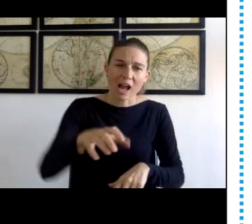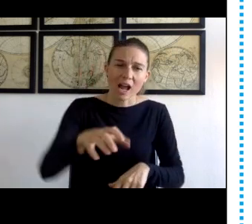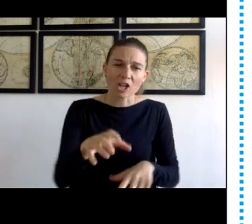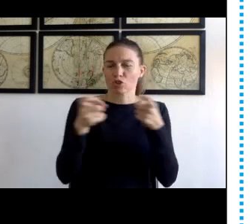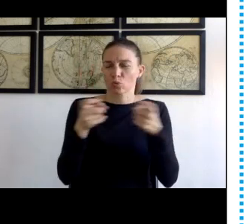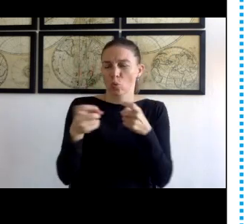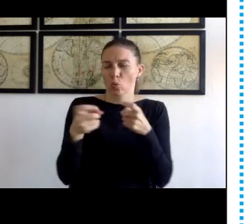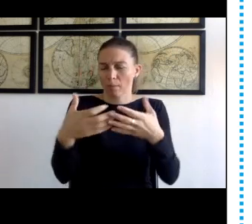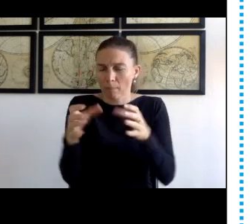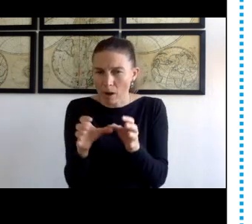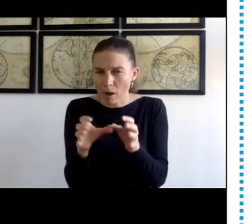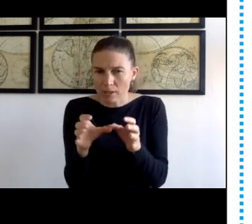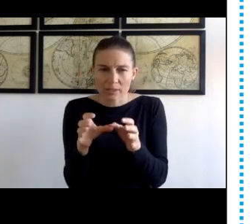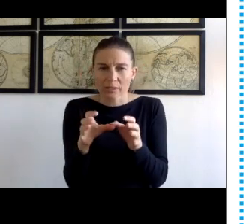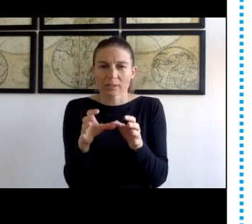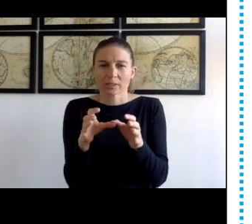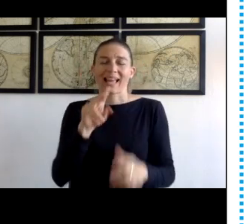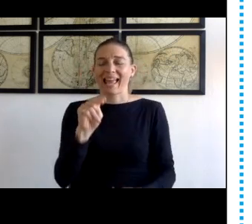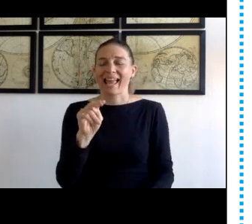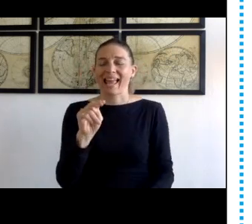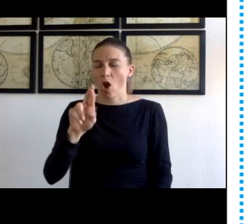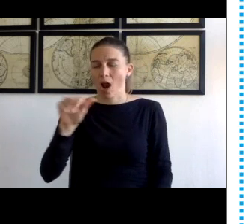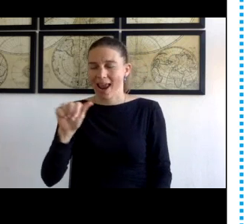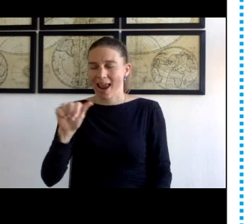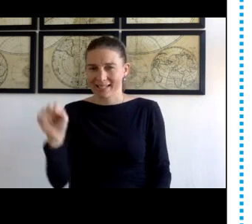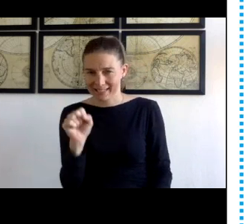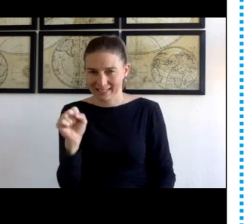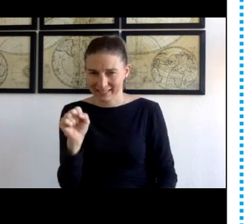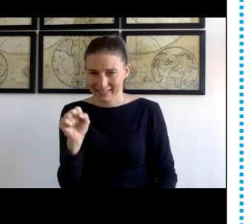National Regulatory Authorities are often called in short NRAs